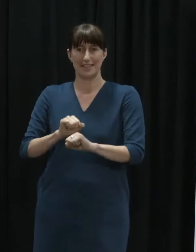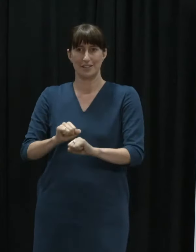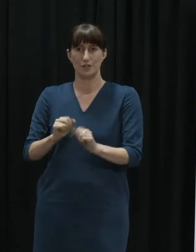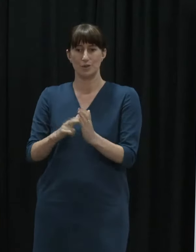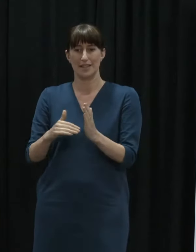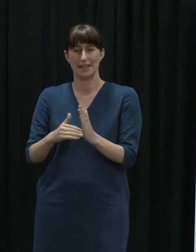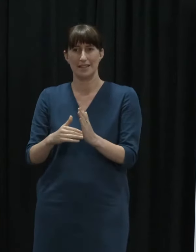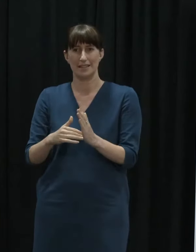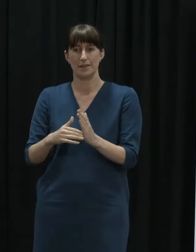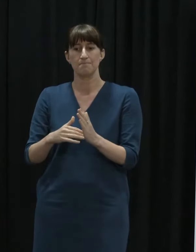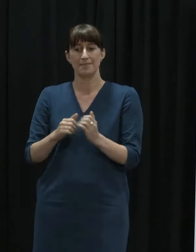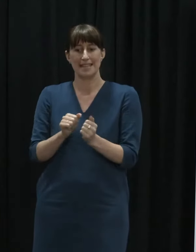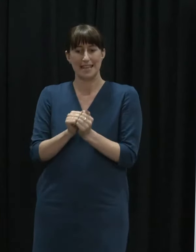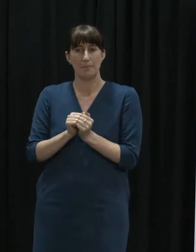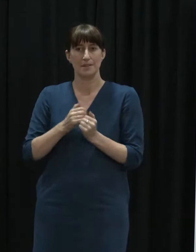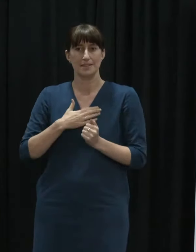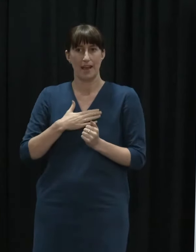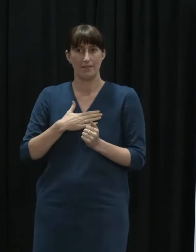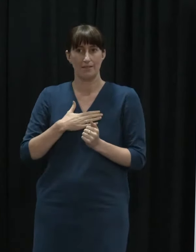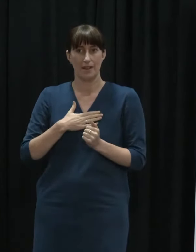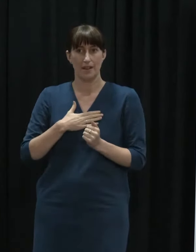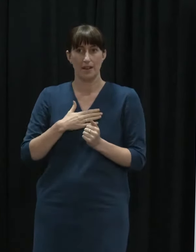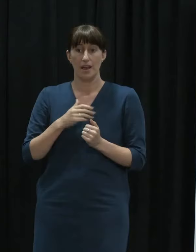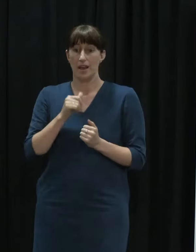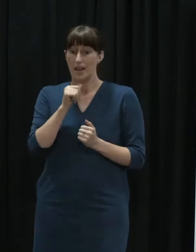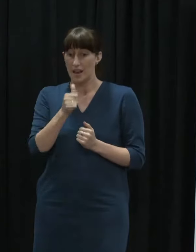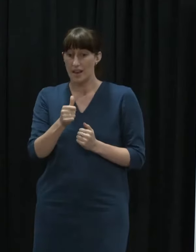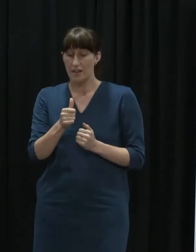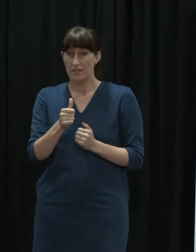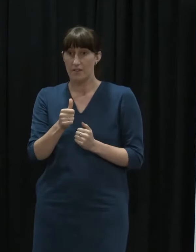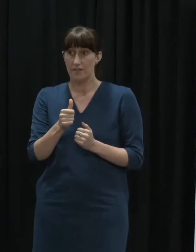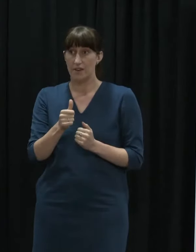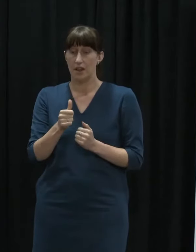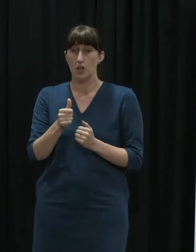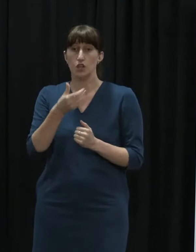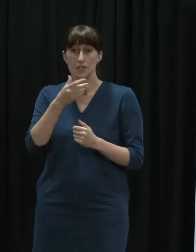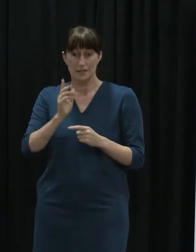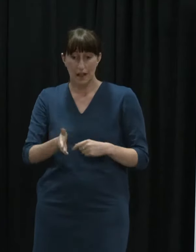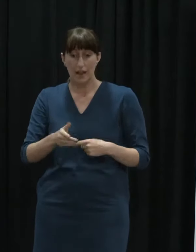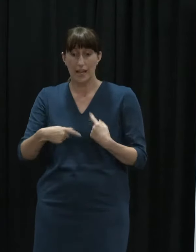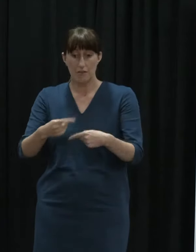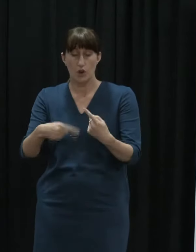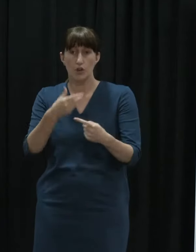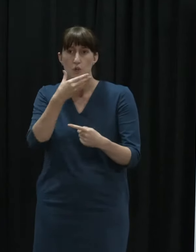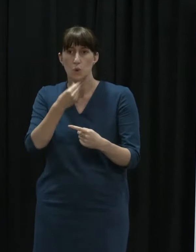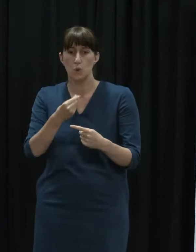In August when we announce the Reconnecting plan we said we were always going to continue to use tools to keep our